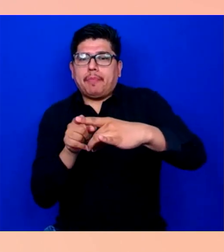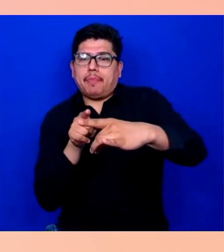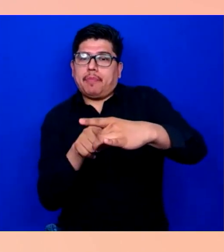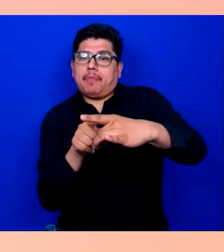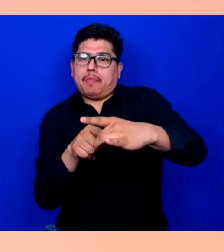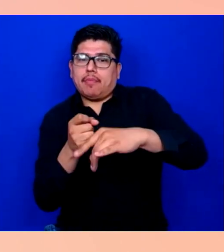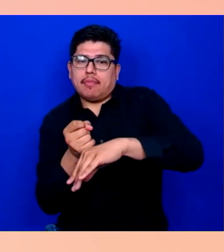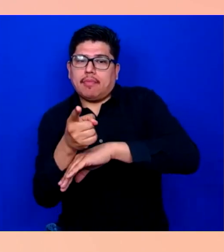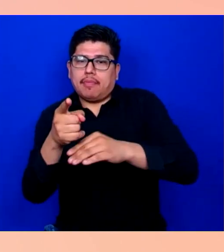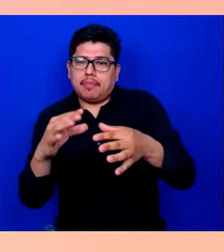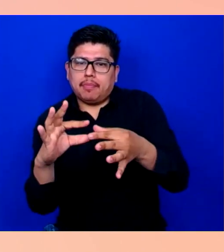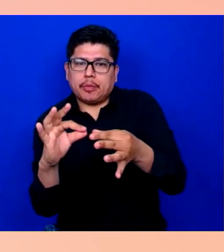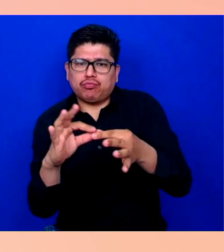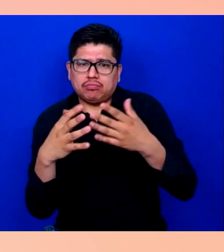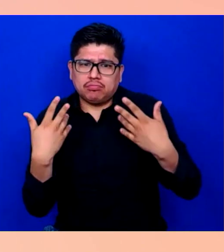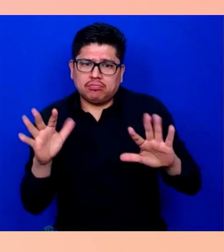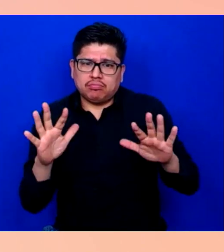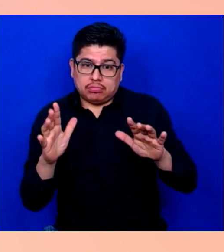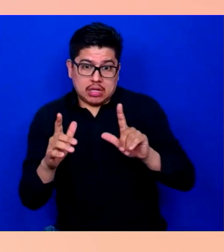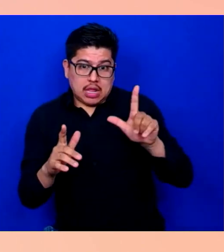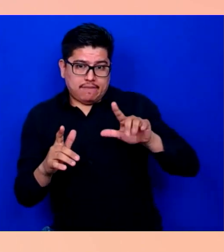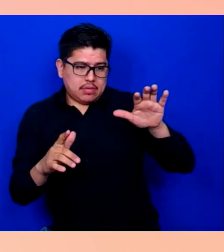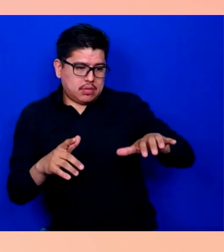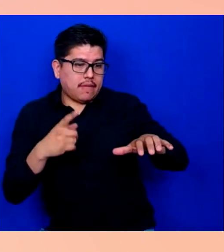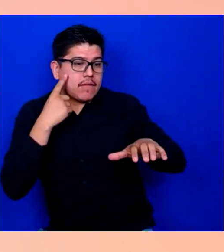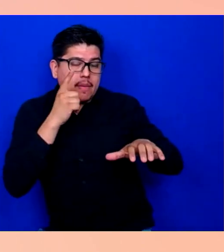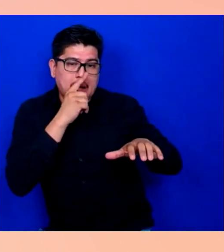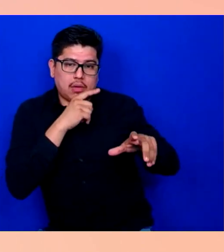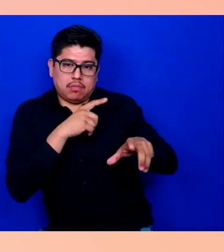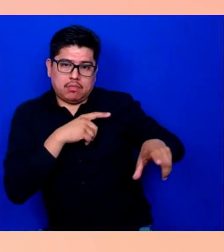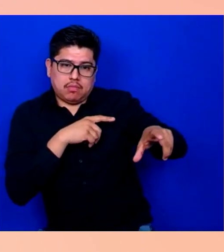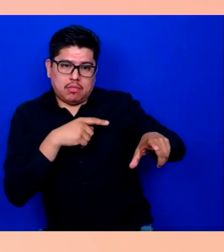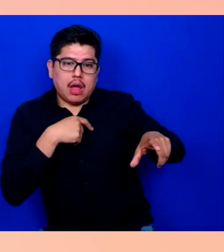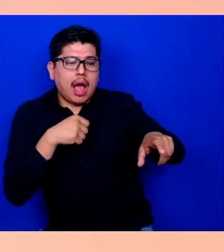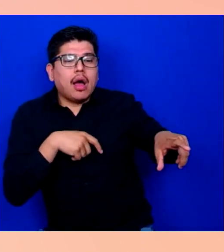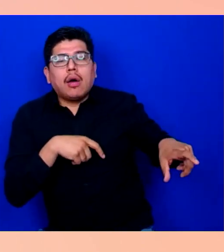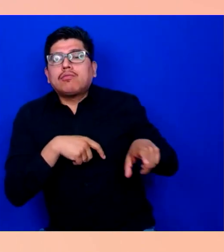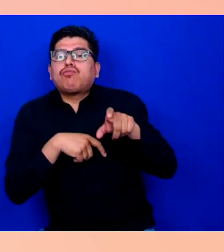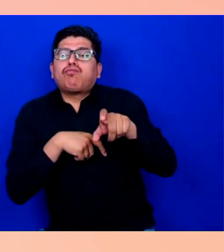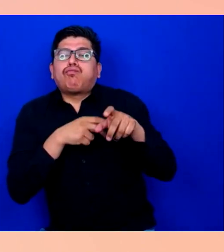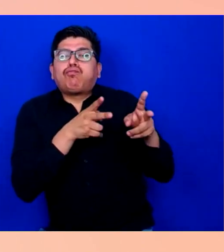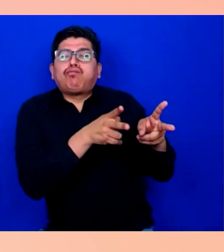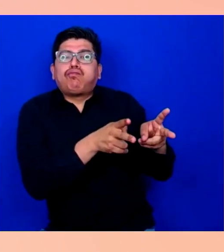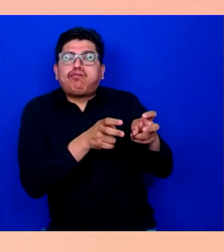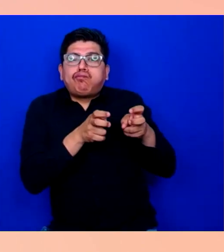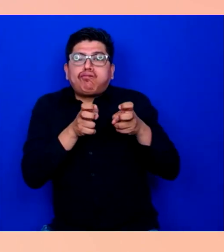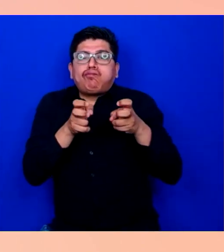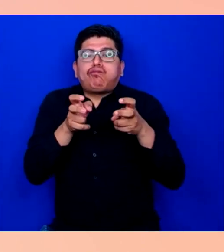the mouse and I want to paste this code in, my nub can't press two keys like Control V at the same time,